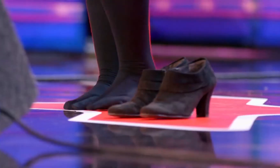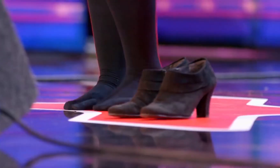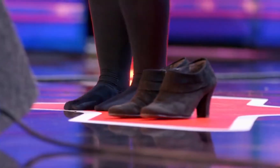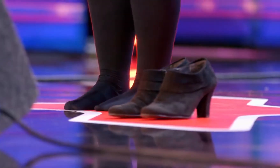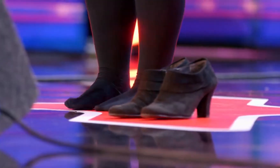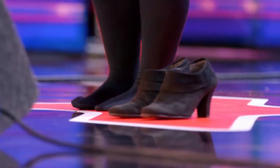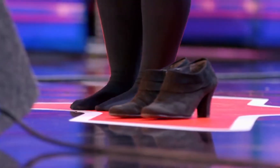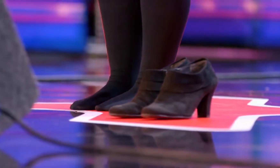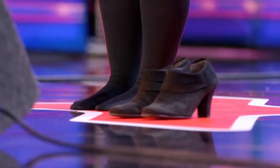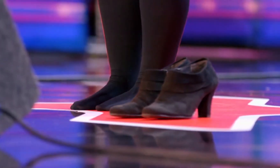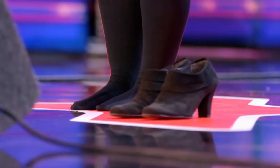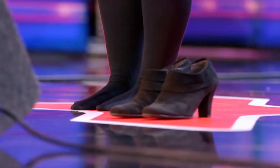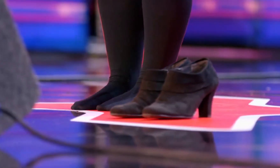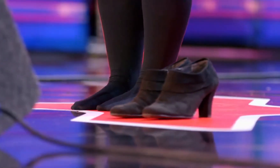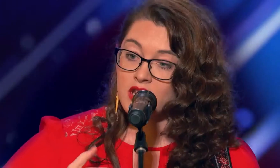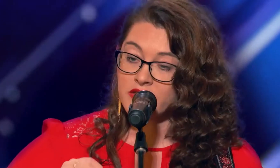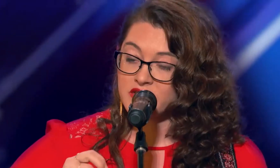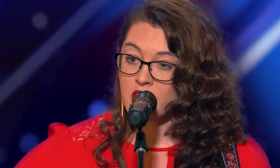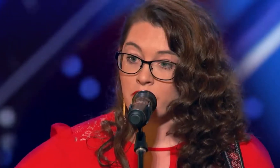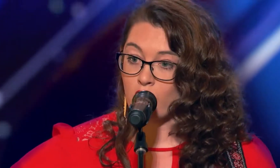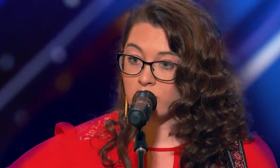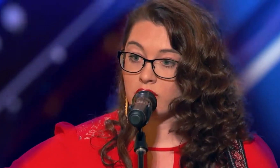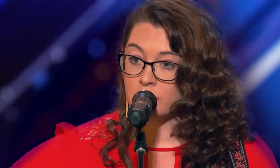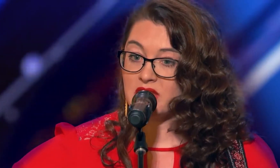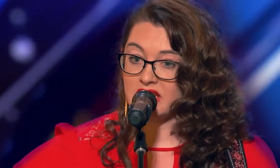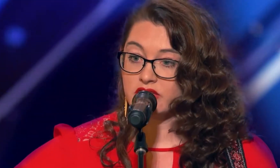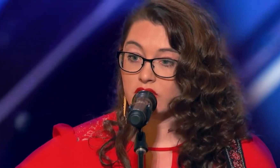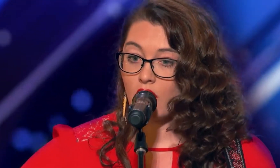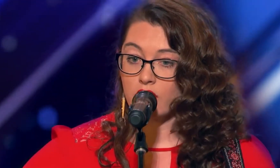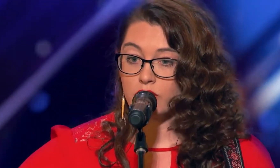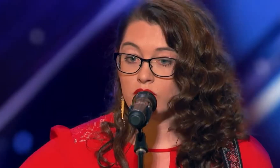you're following the music? Yeah, I'm feeling the tempo, the beat through